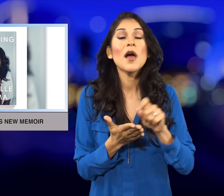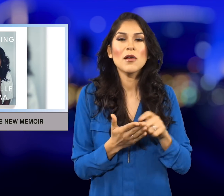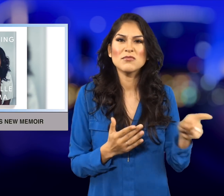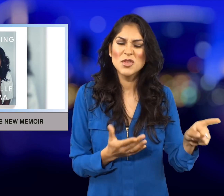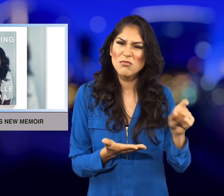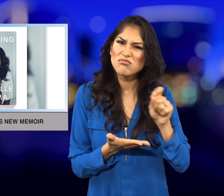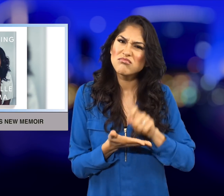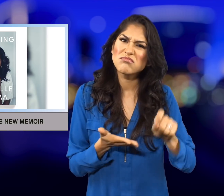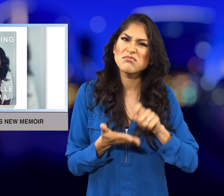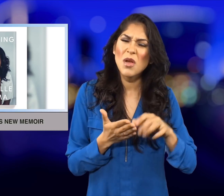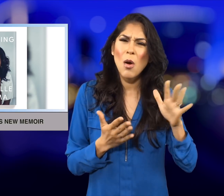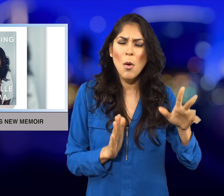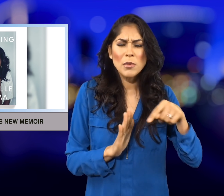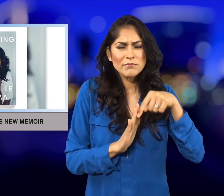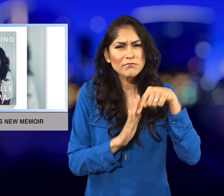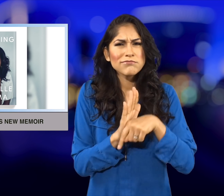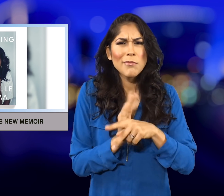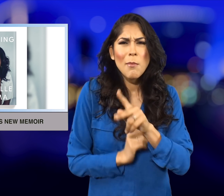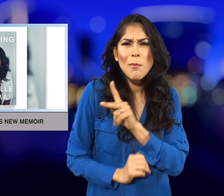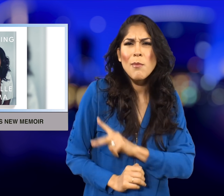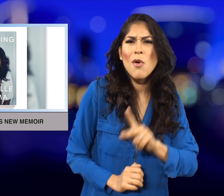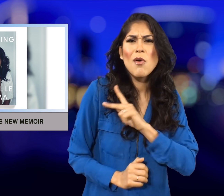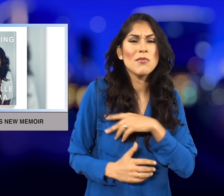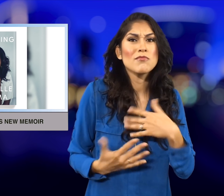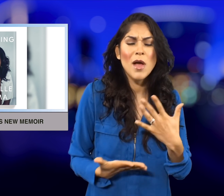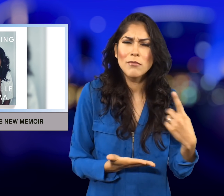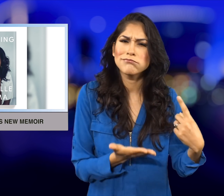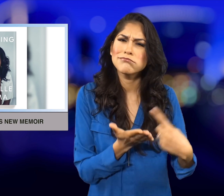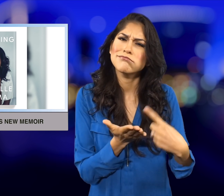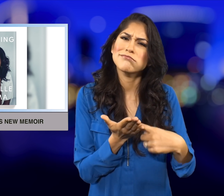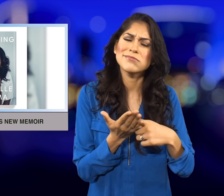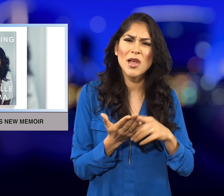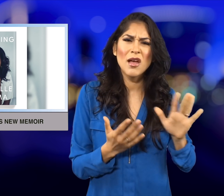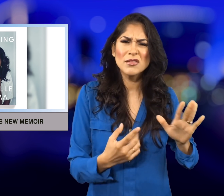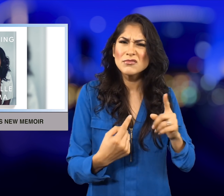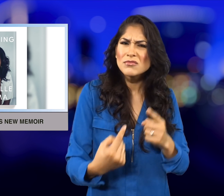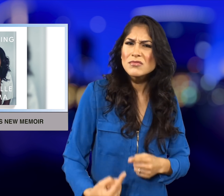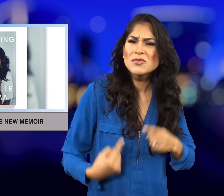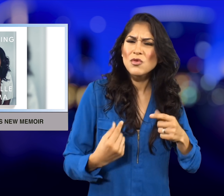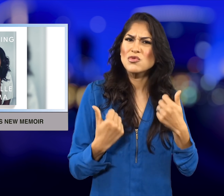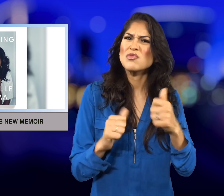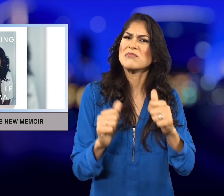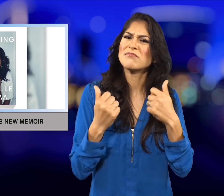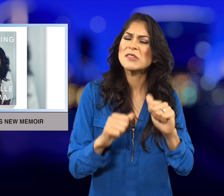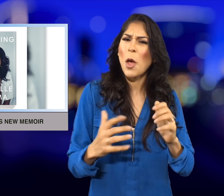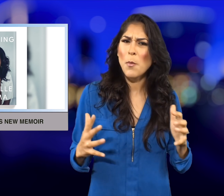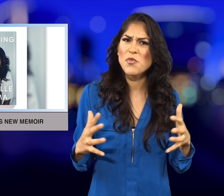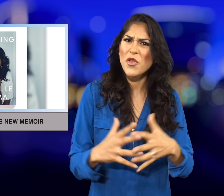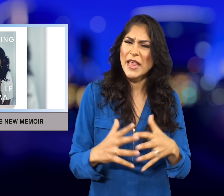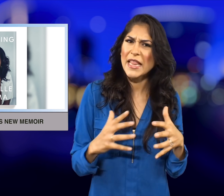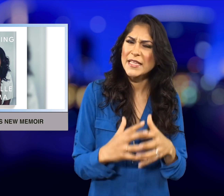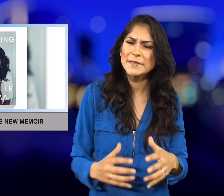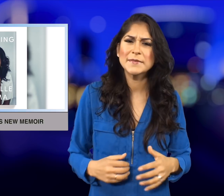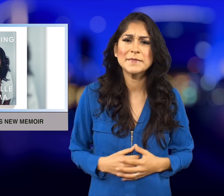The book also says Mrs. Obama gets personal by discussing her struggles with infertility.